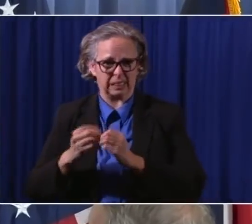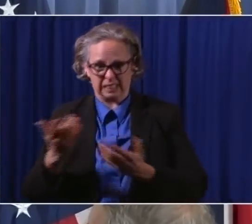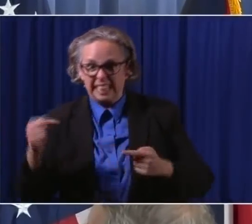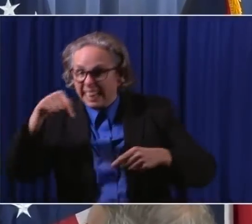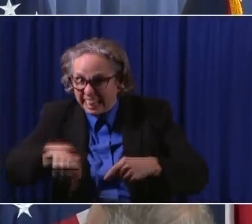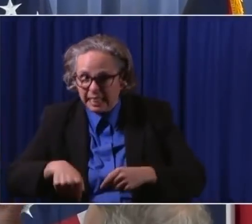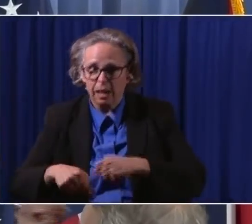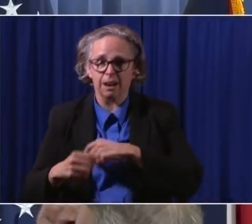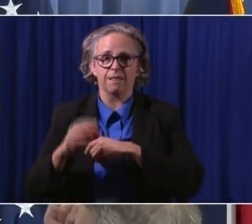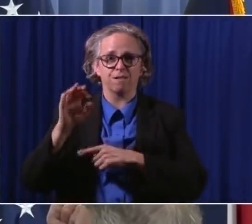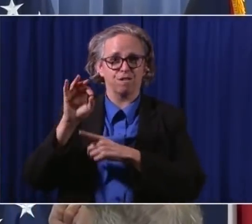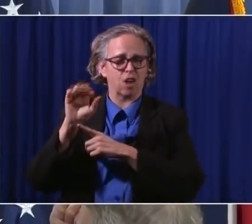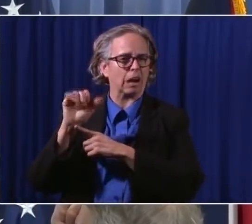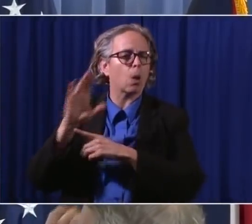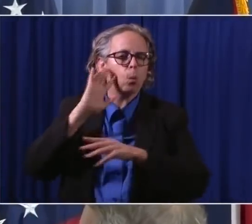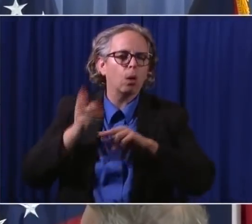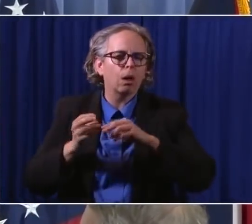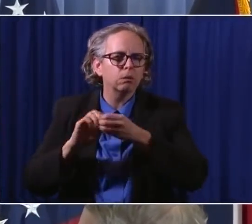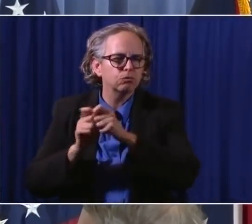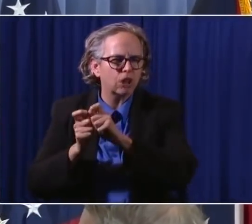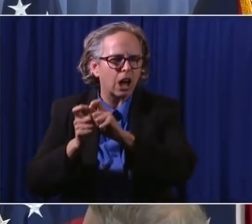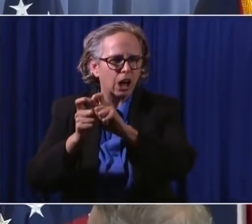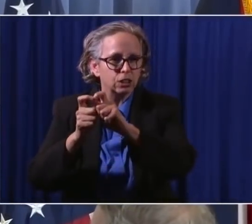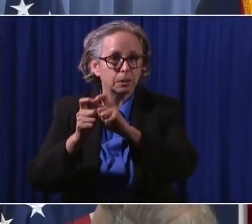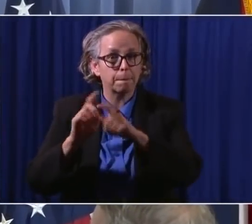APPROACHING THE NEXT LEVEL, WHICH WOULD BE THE HIGHEST LEVEL AND A LEVEL FOUR.